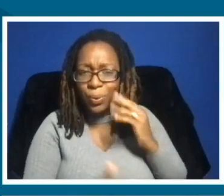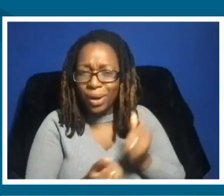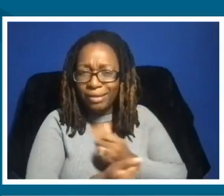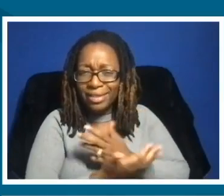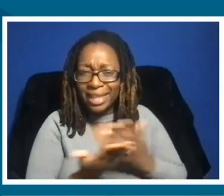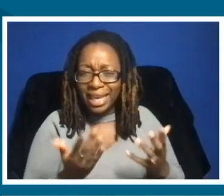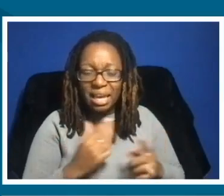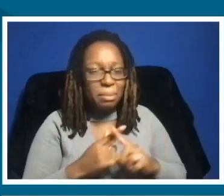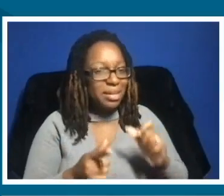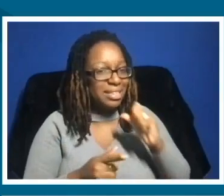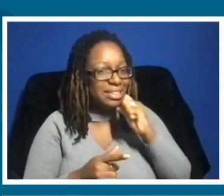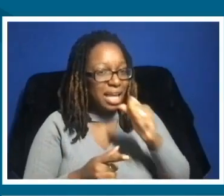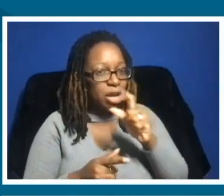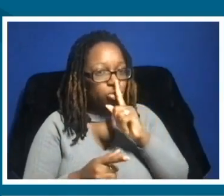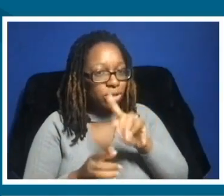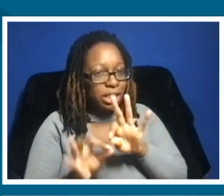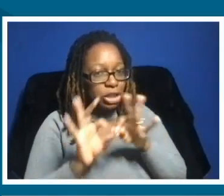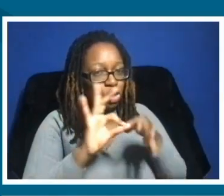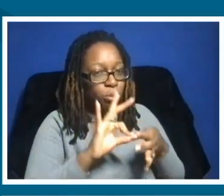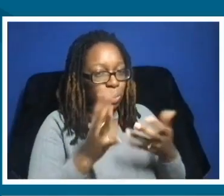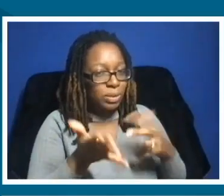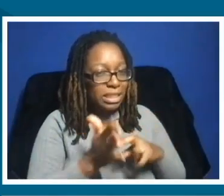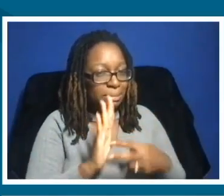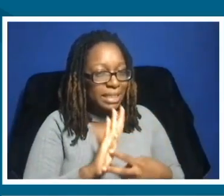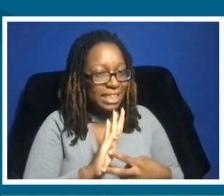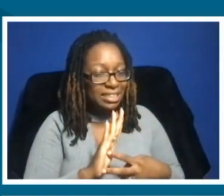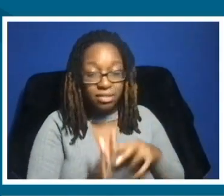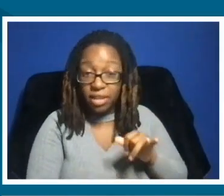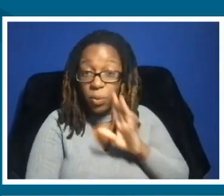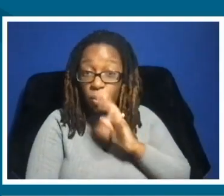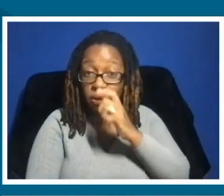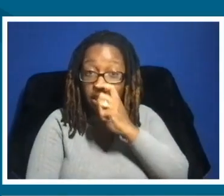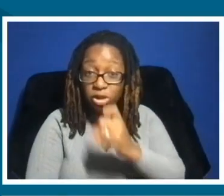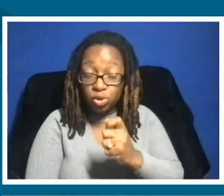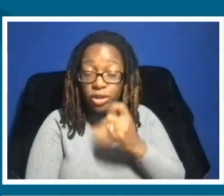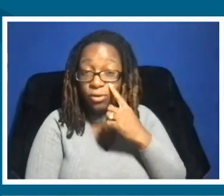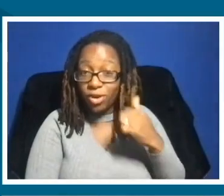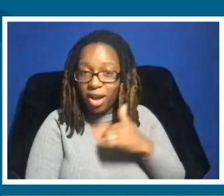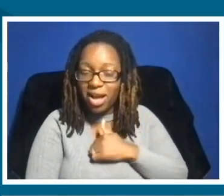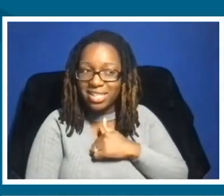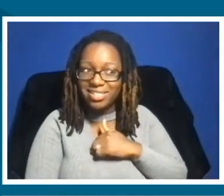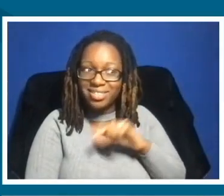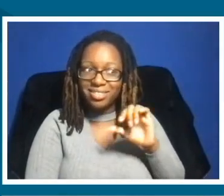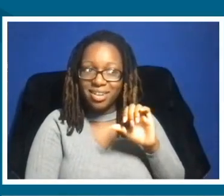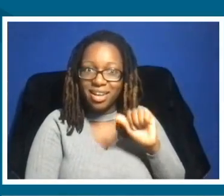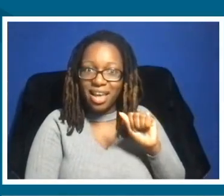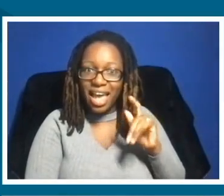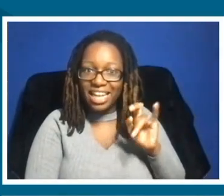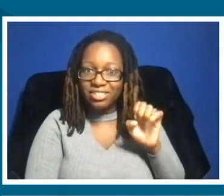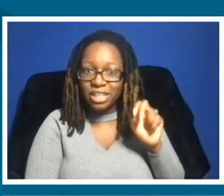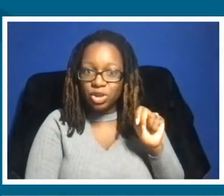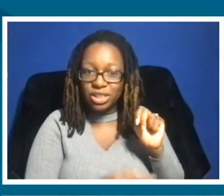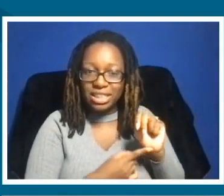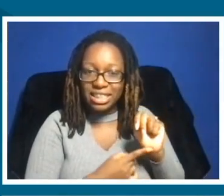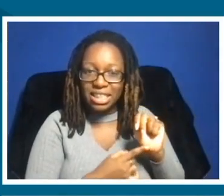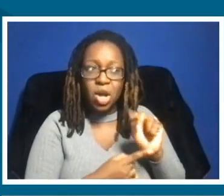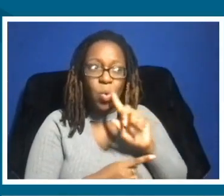interpreted and that would be an interesting thing to activate to show